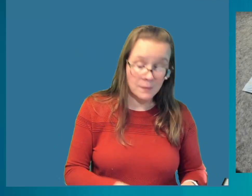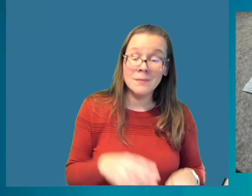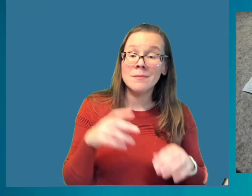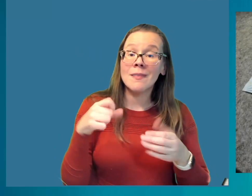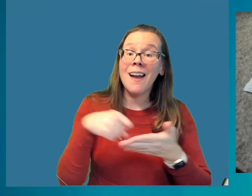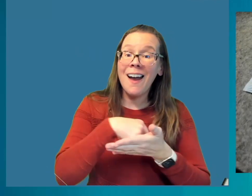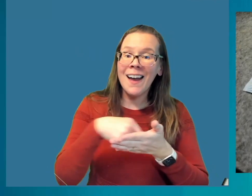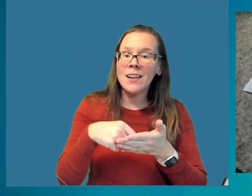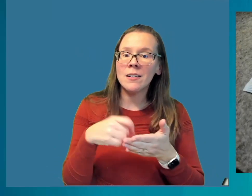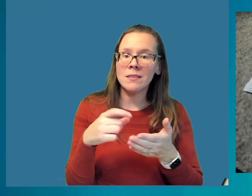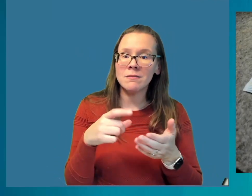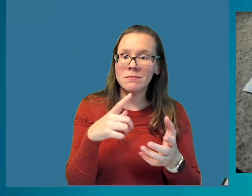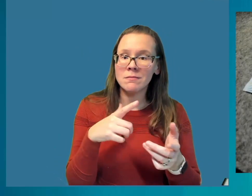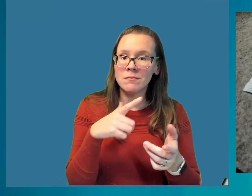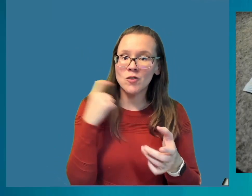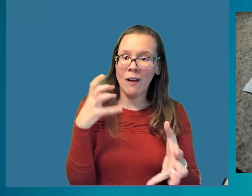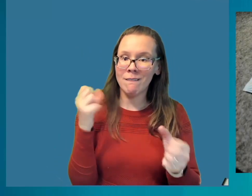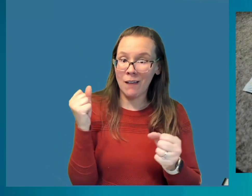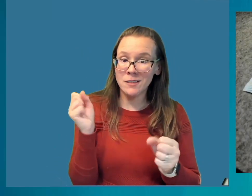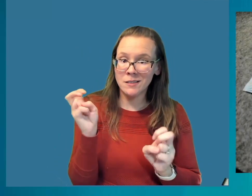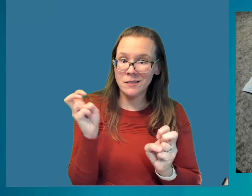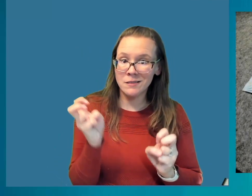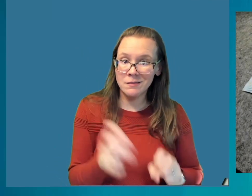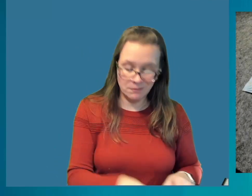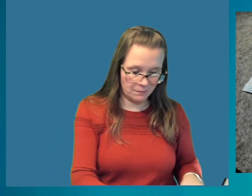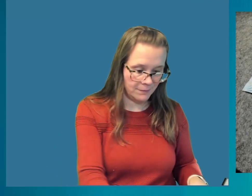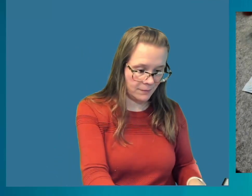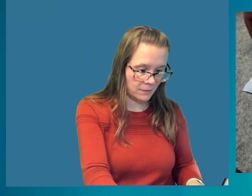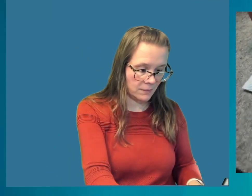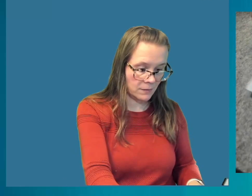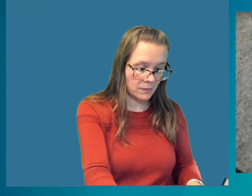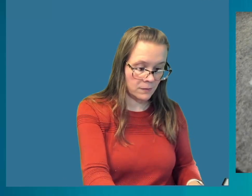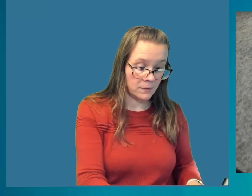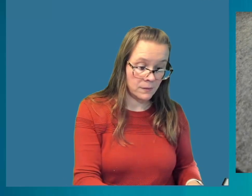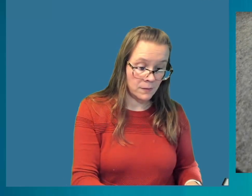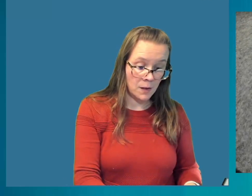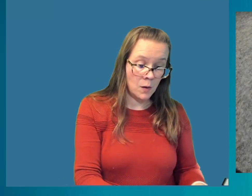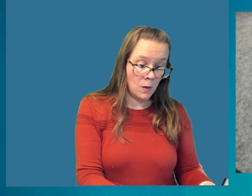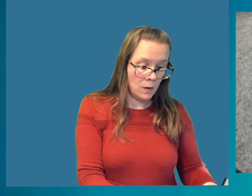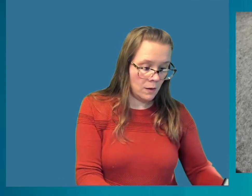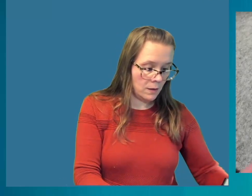had any problems with it yet. You could use a pressing sheet if you are worried about that.